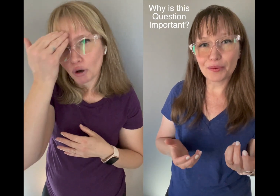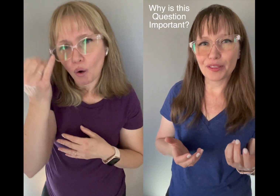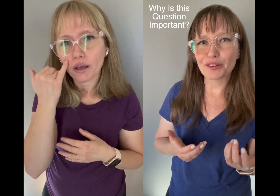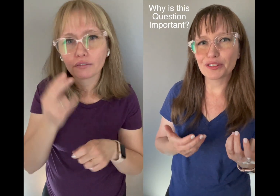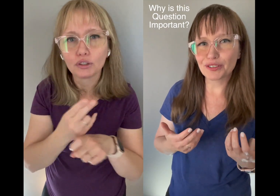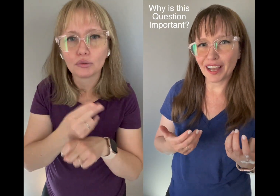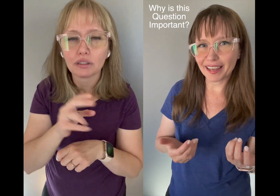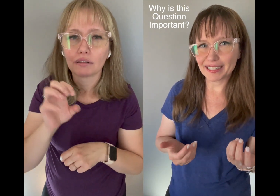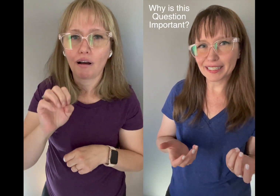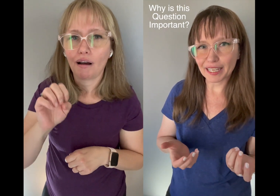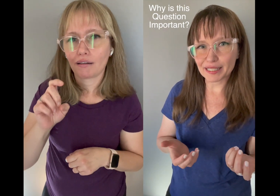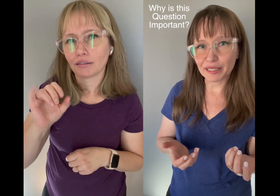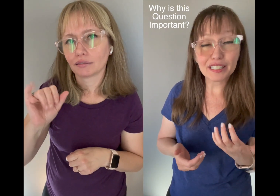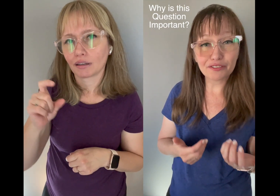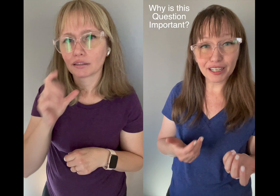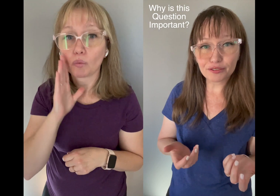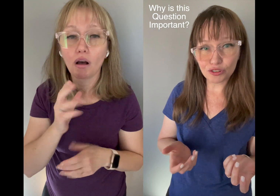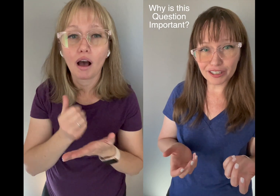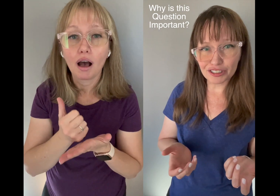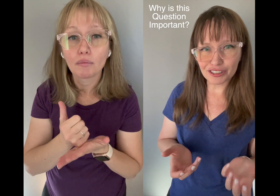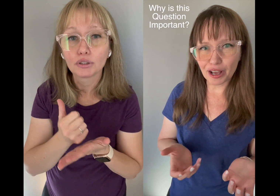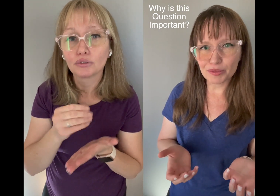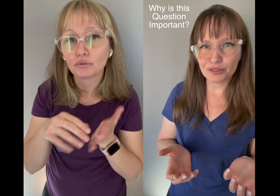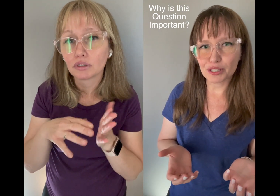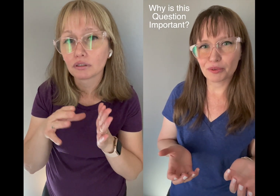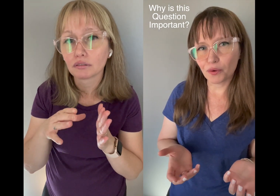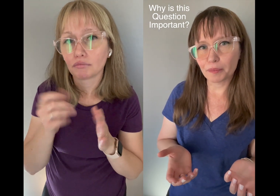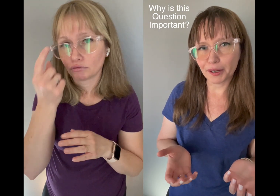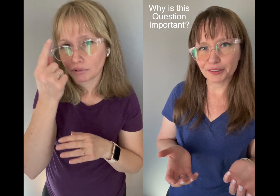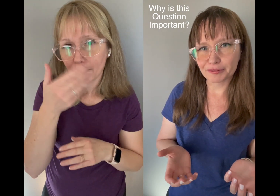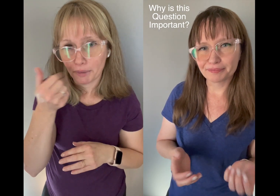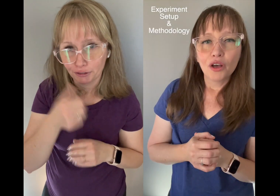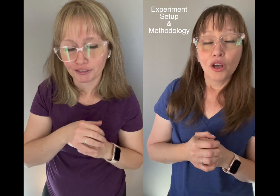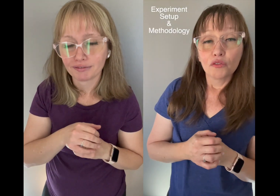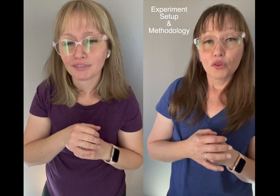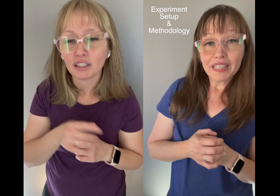whether using eye gaze indexing is an effective strategy to help students perform better for this